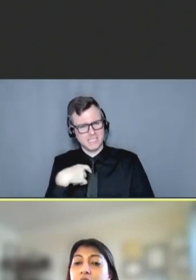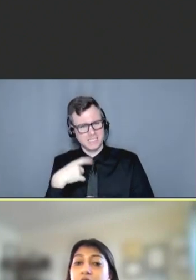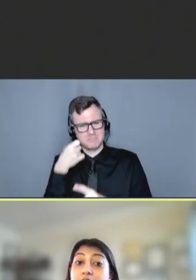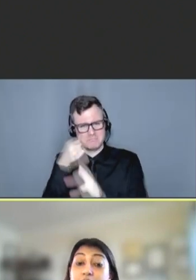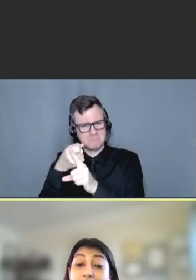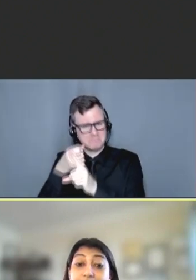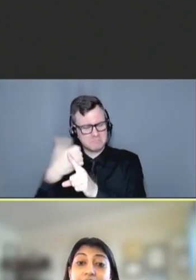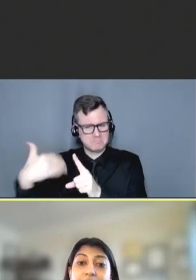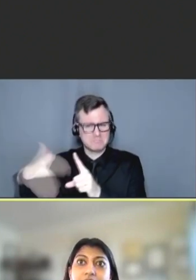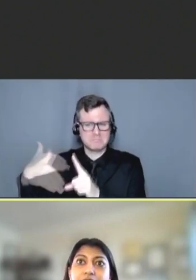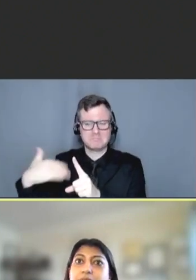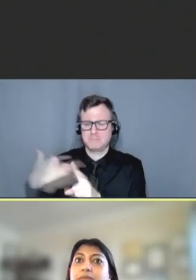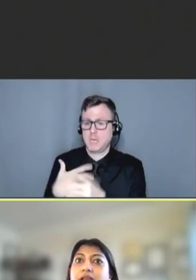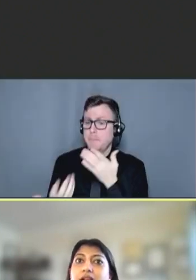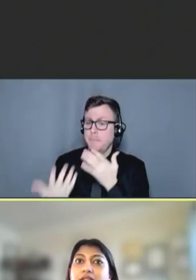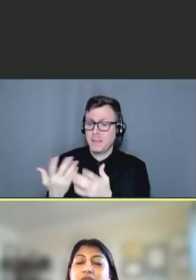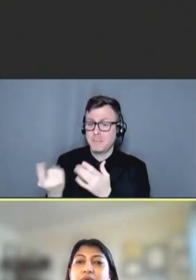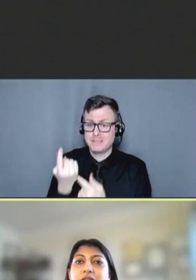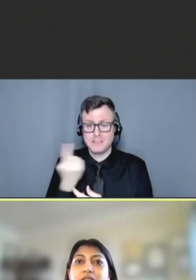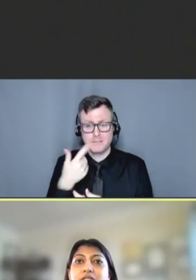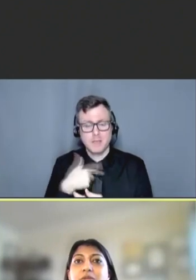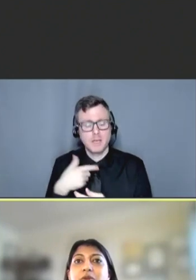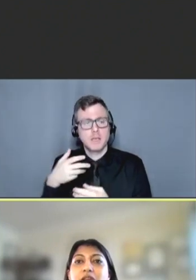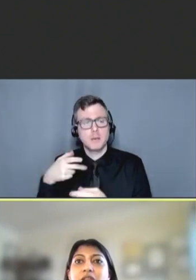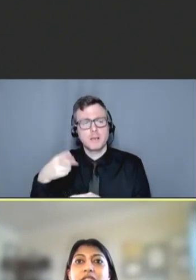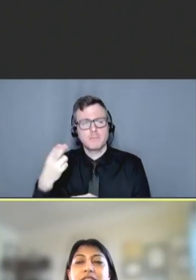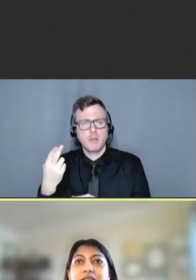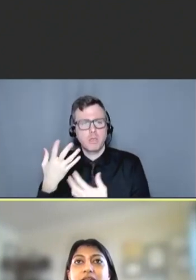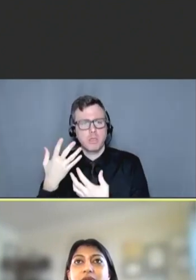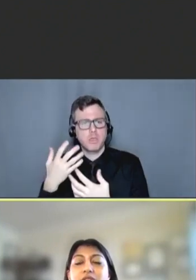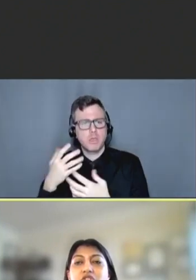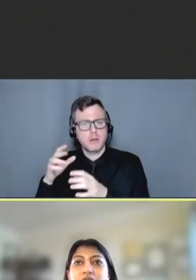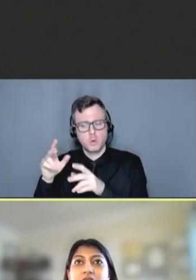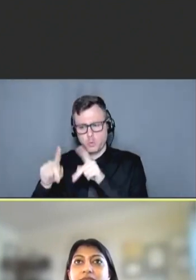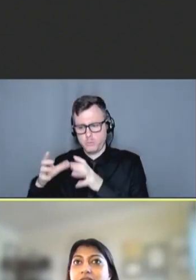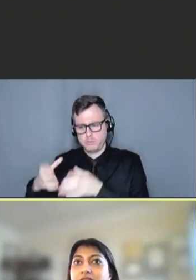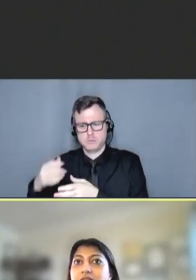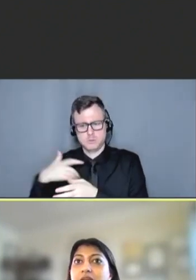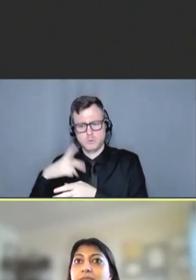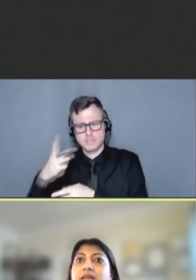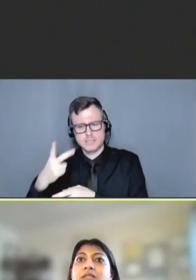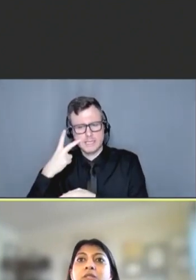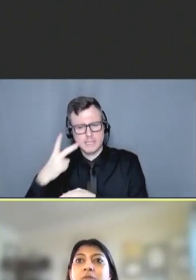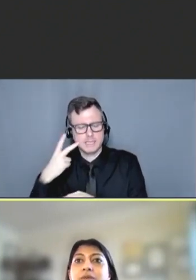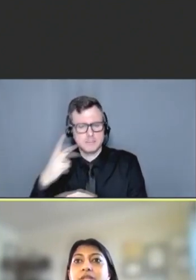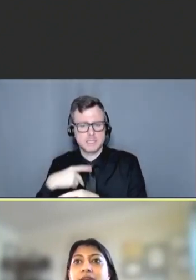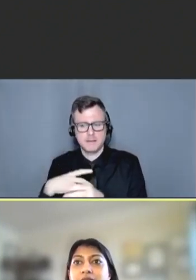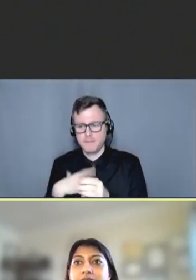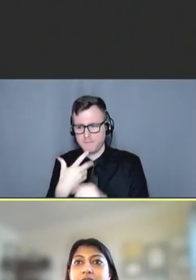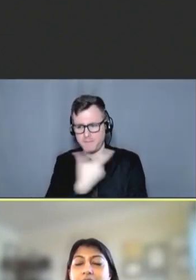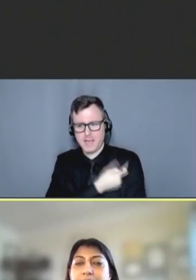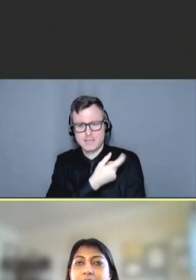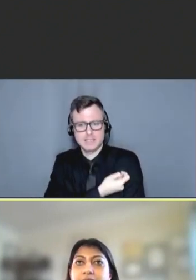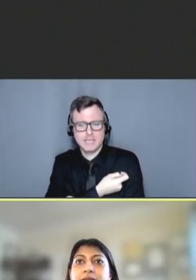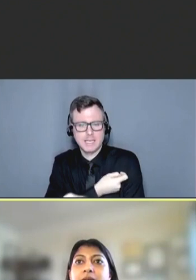So, perhaps something for public health authorities to be looking in to see if there was a change in vaccine campaigns or something else that happened.